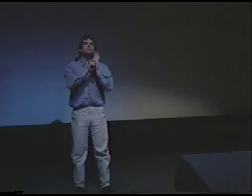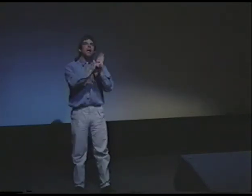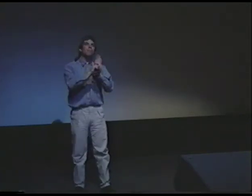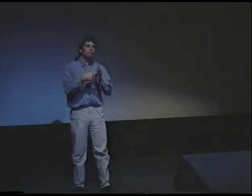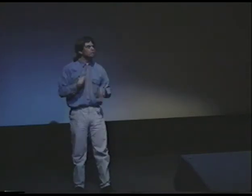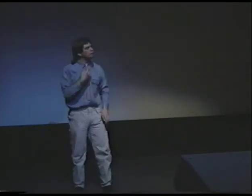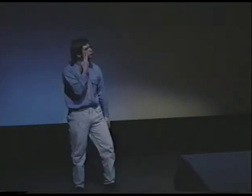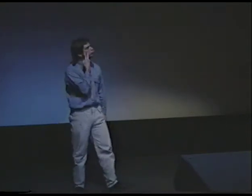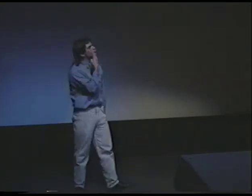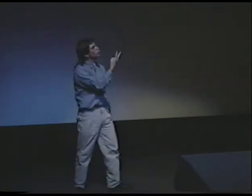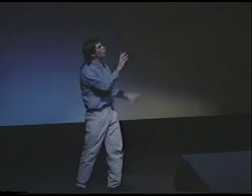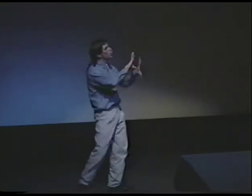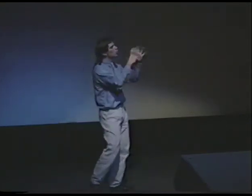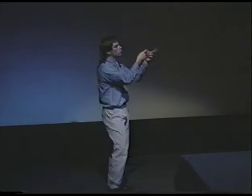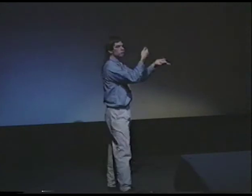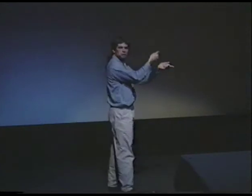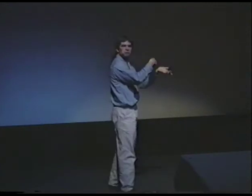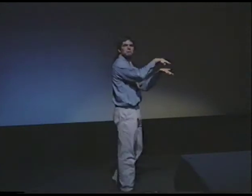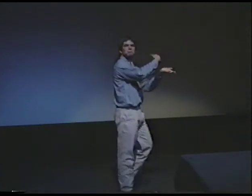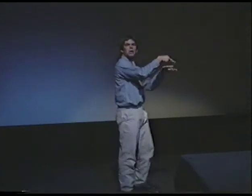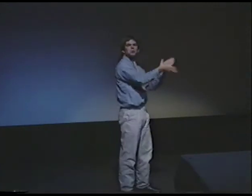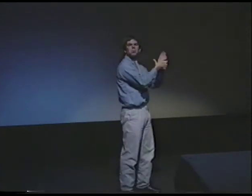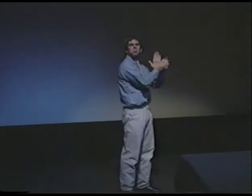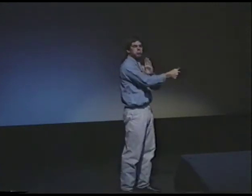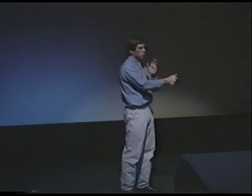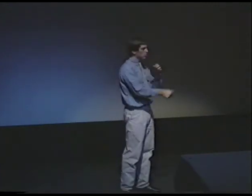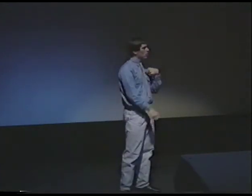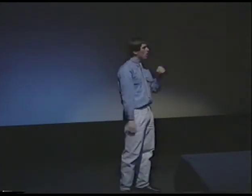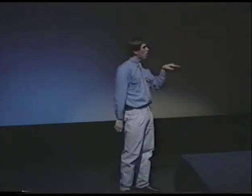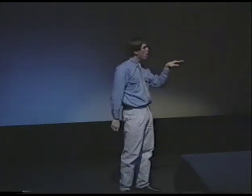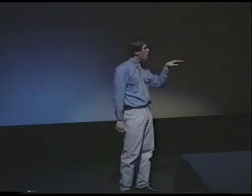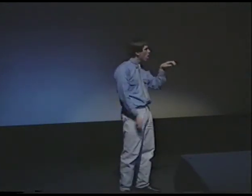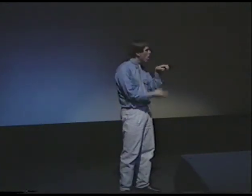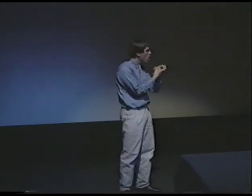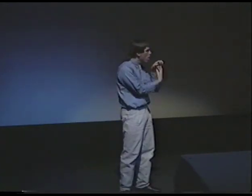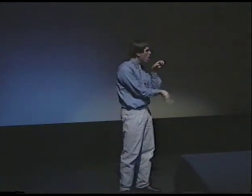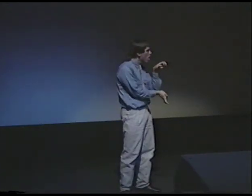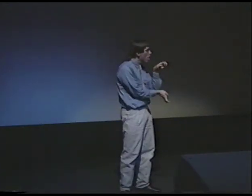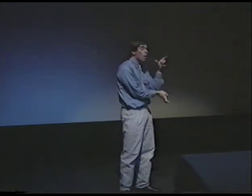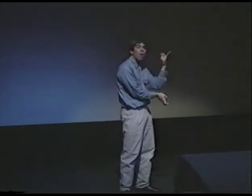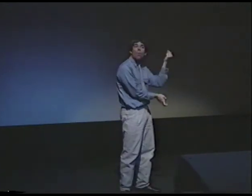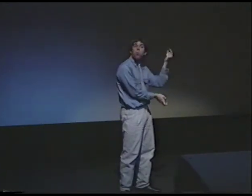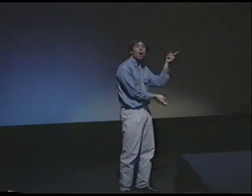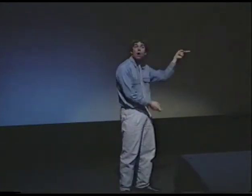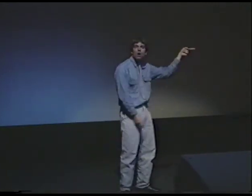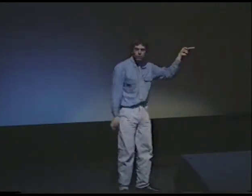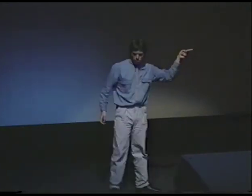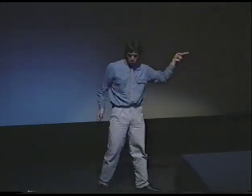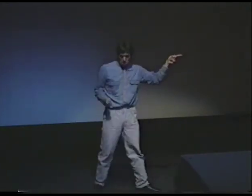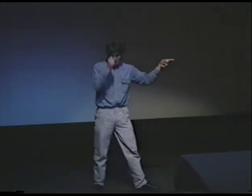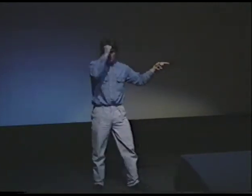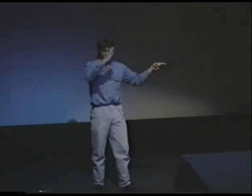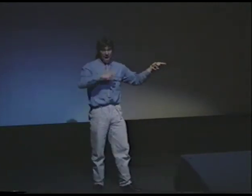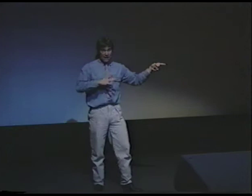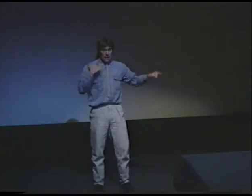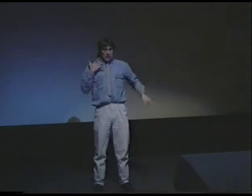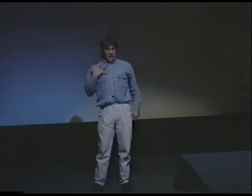when I was acting things out. For example, I saw a really good dance group one time.